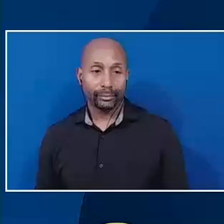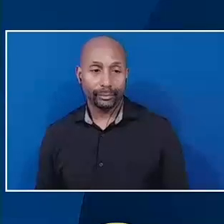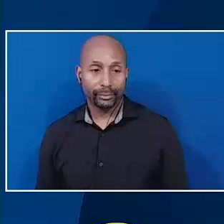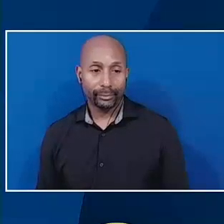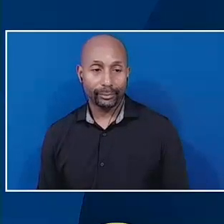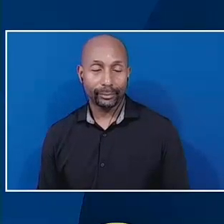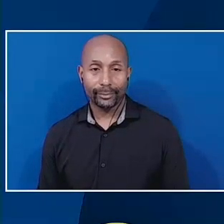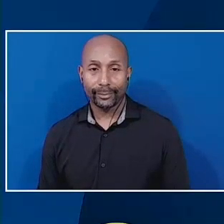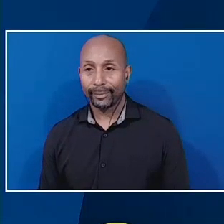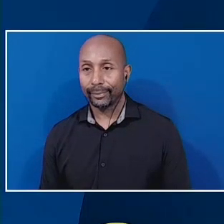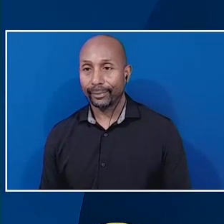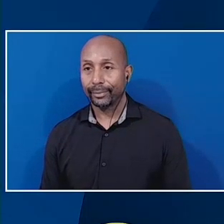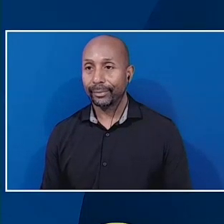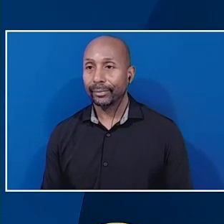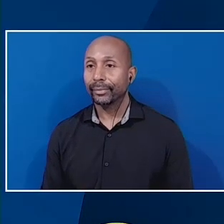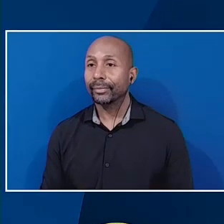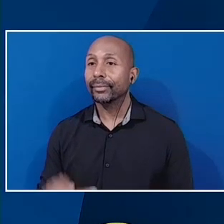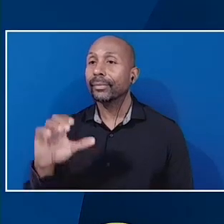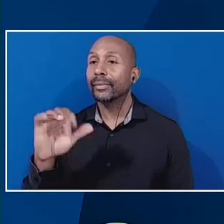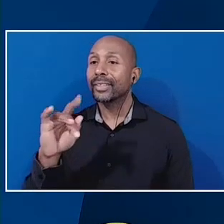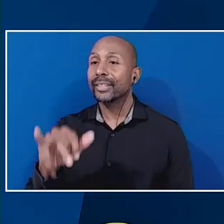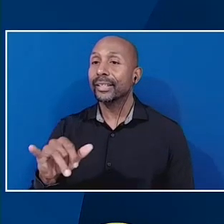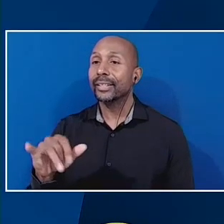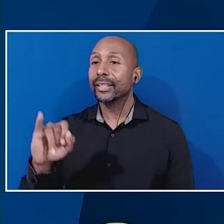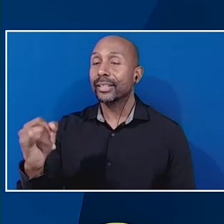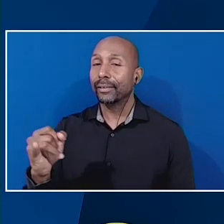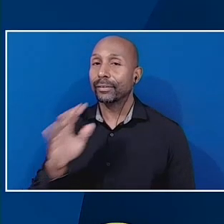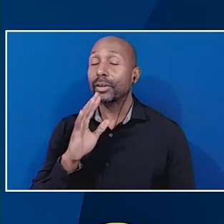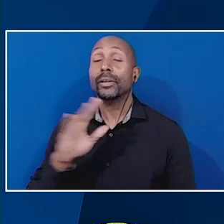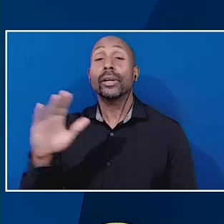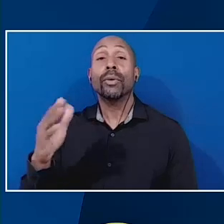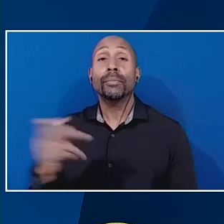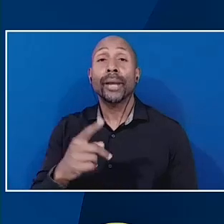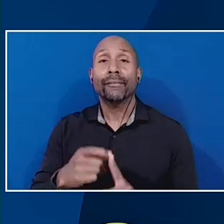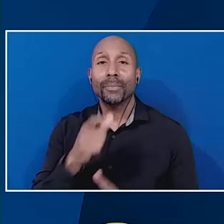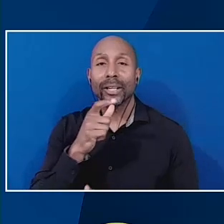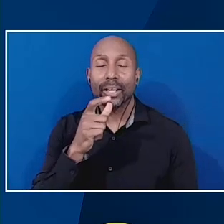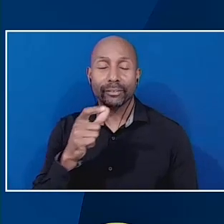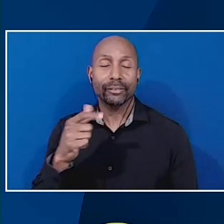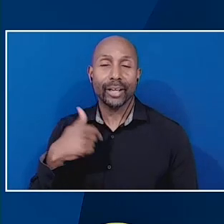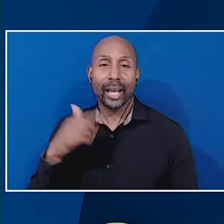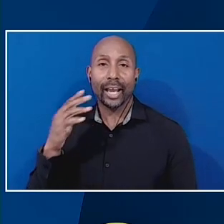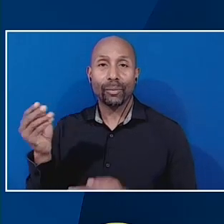Welcome back, everyone, from lunch. I am Cindy Jeffries. I'll be your facilitator this afternoon.